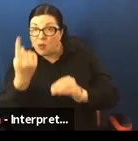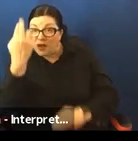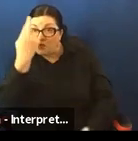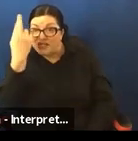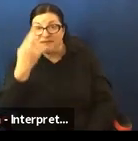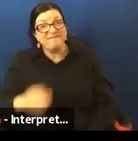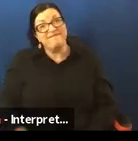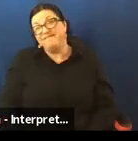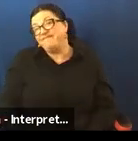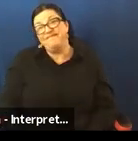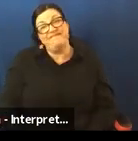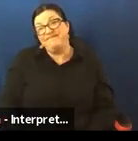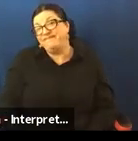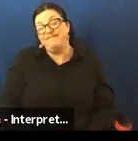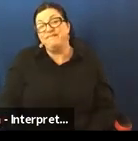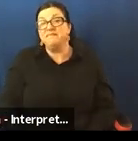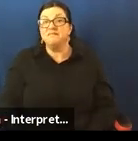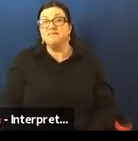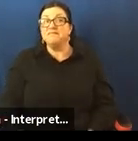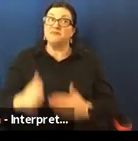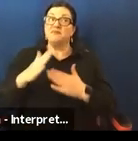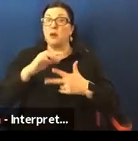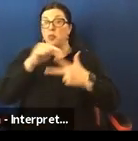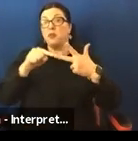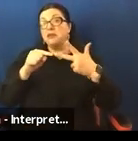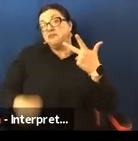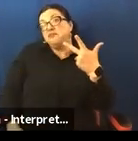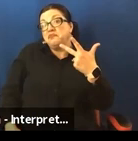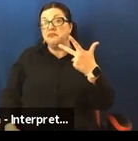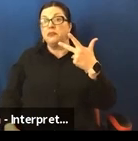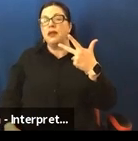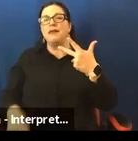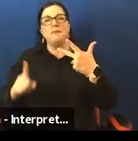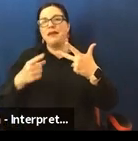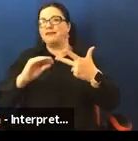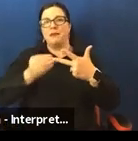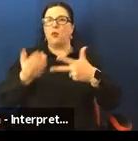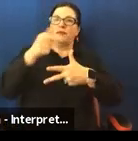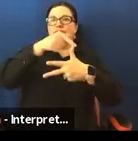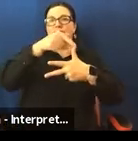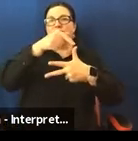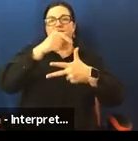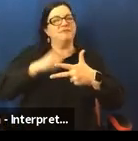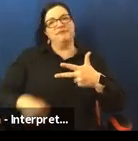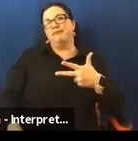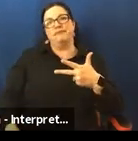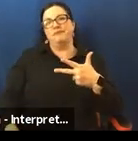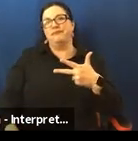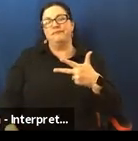Jason Williams: But it is in the top three. And then the other thing that's really important to remember is emotional abuse so emotional abuse.